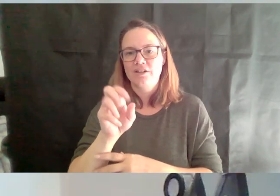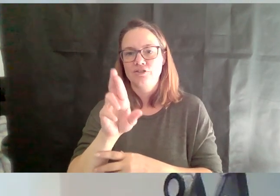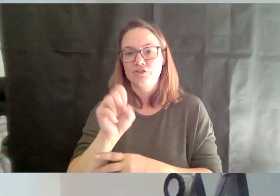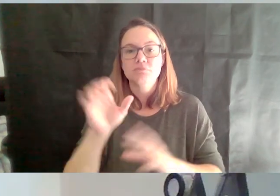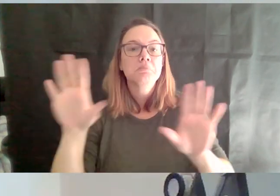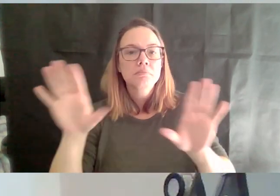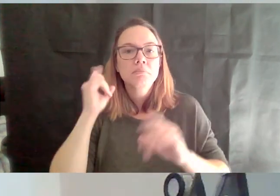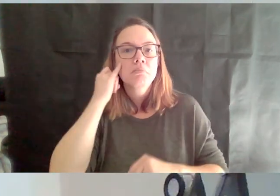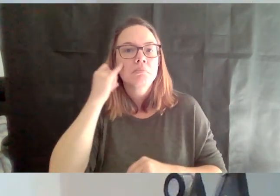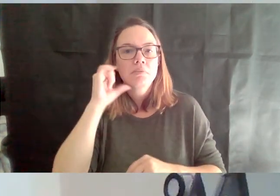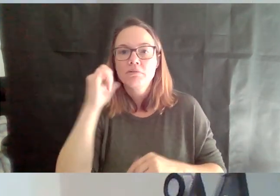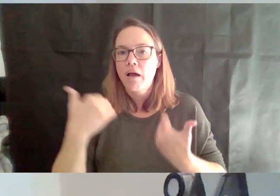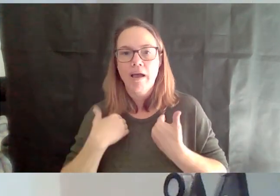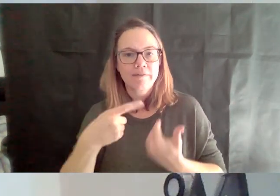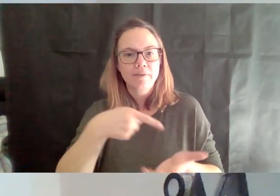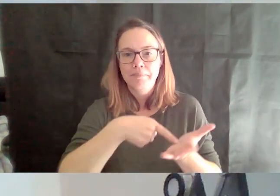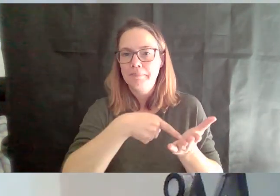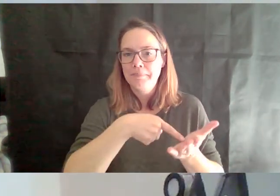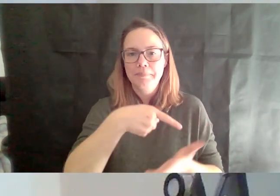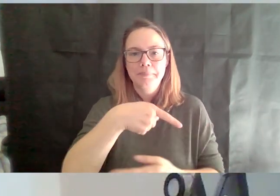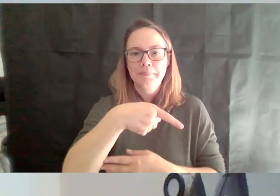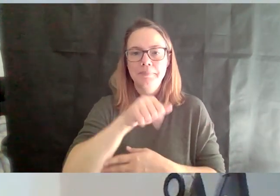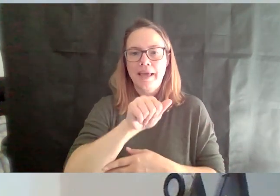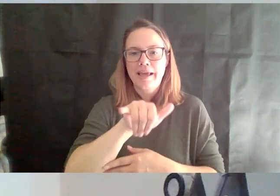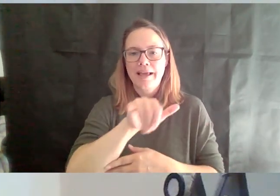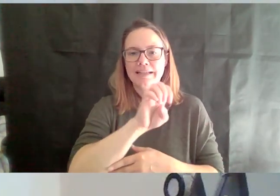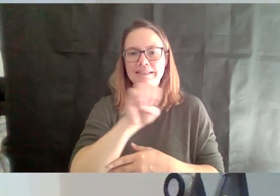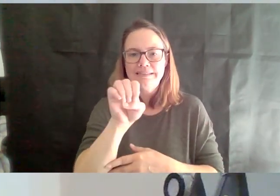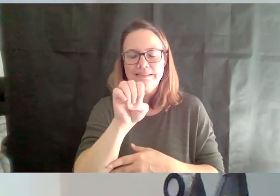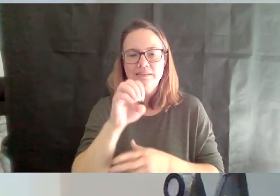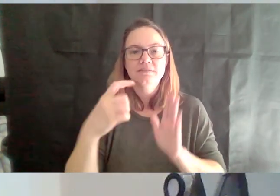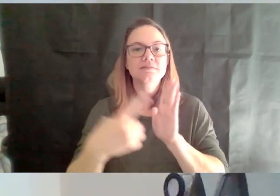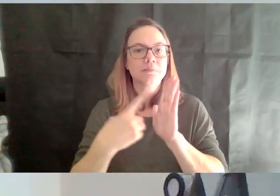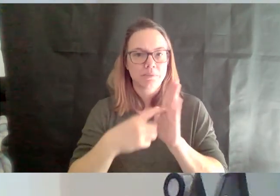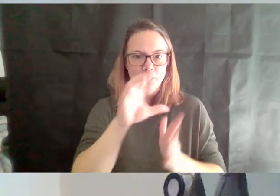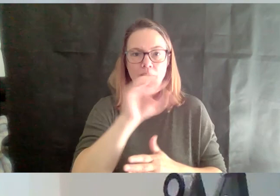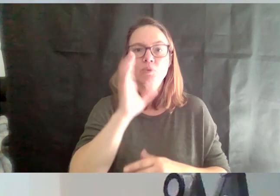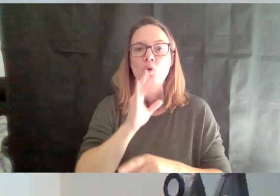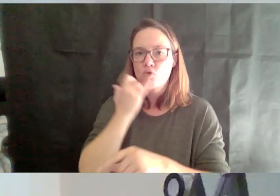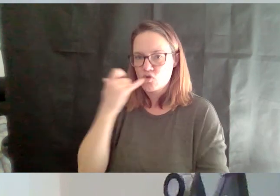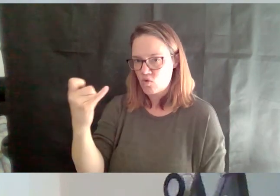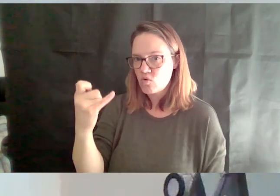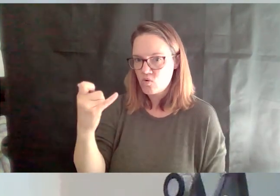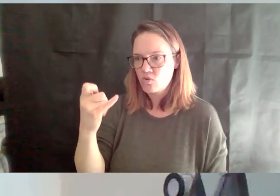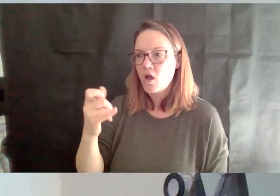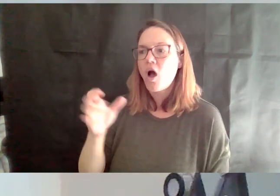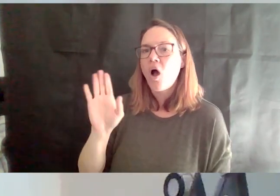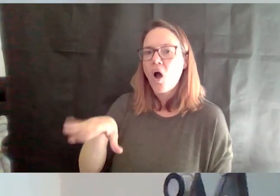You might get a phone call, for example, there are these companies that will say, oh, we can consolidate your student